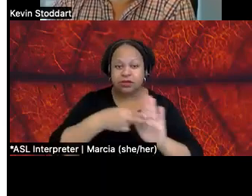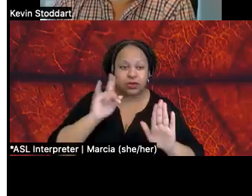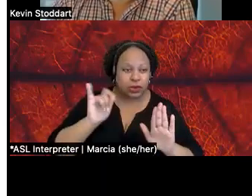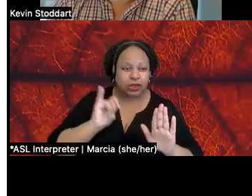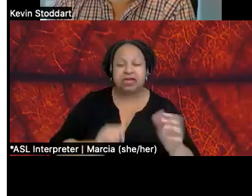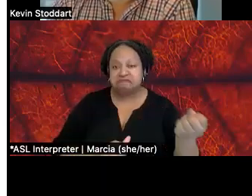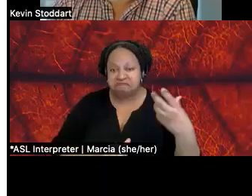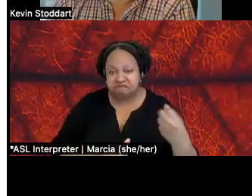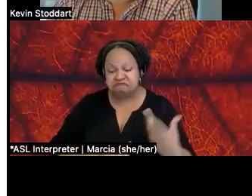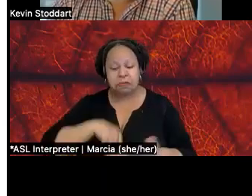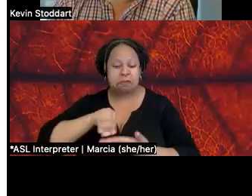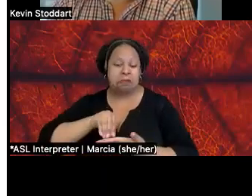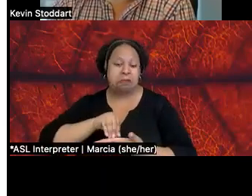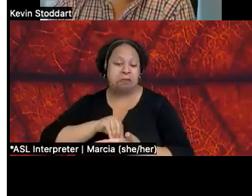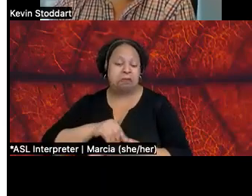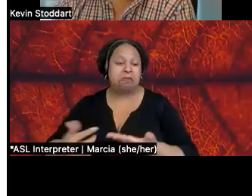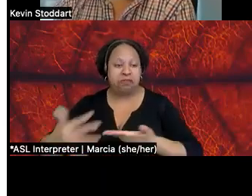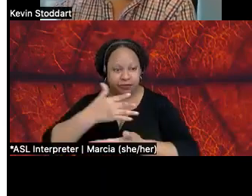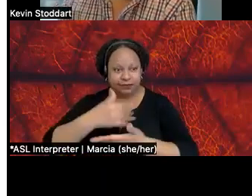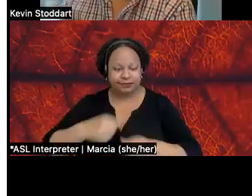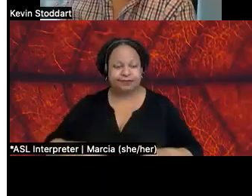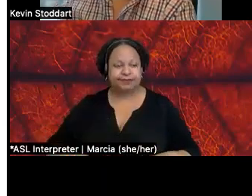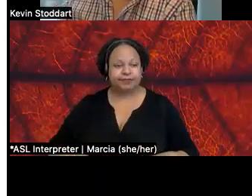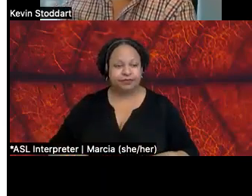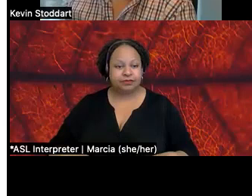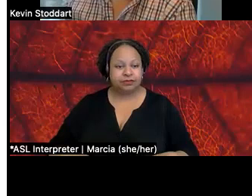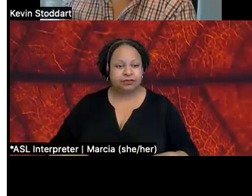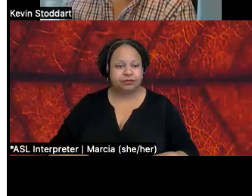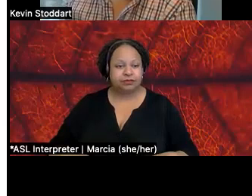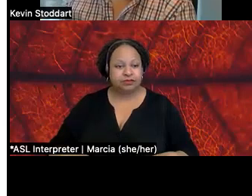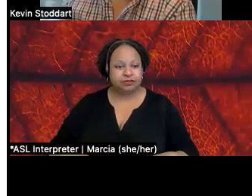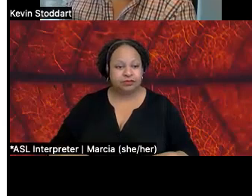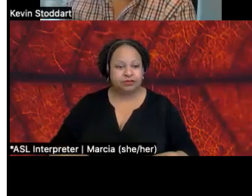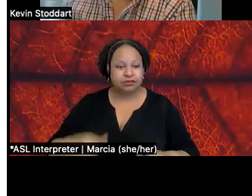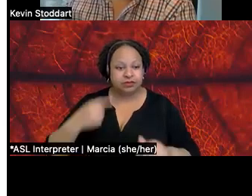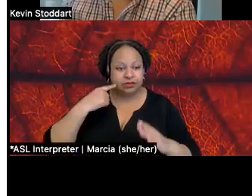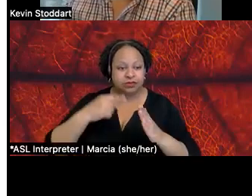So, the numbers at the bottom of the slide are percentages.